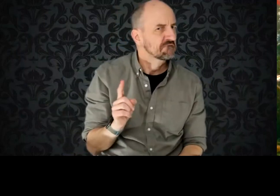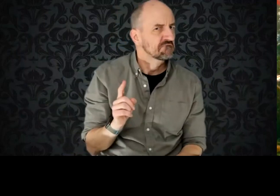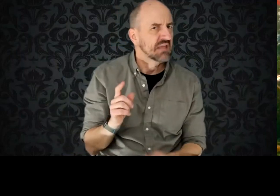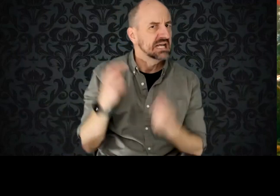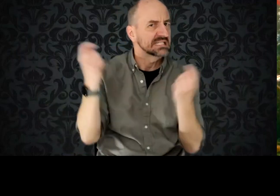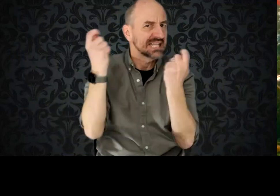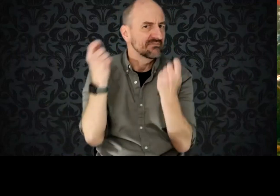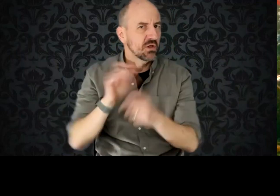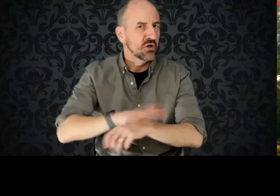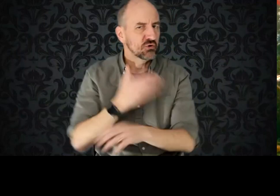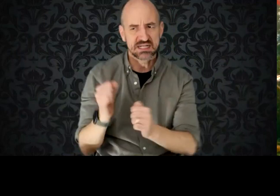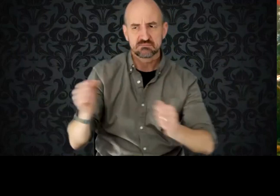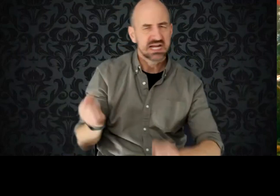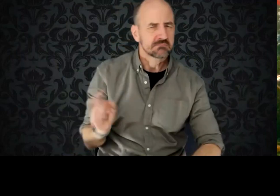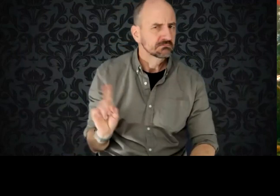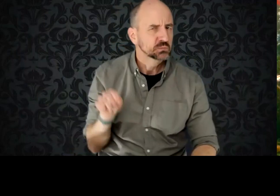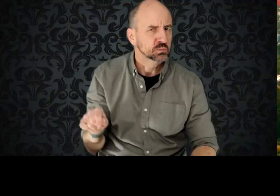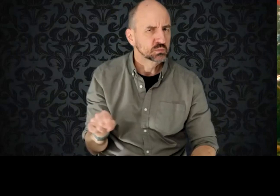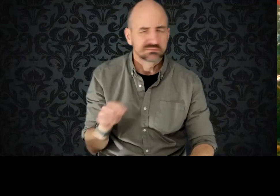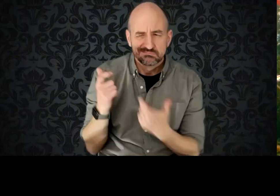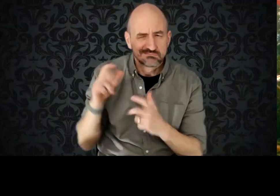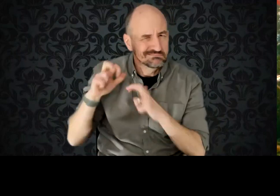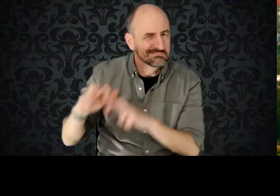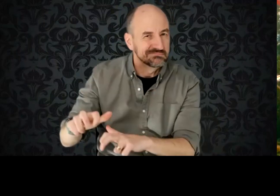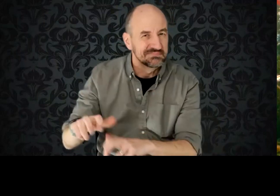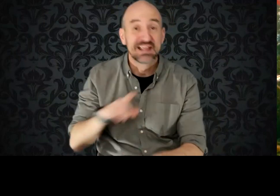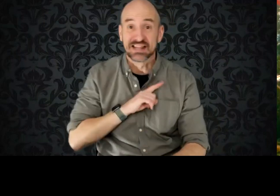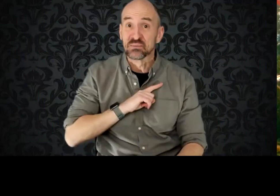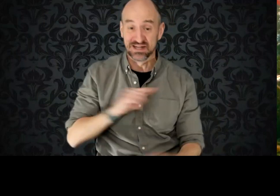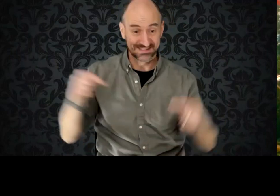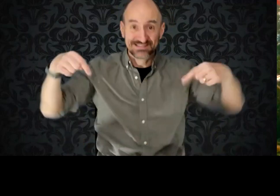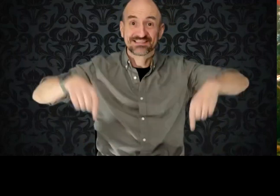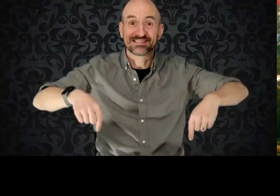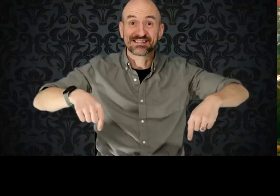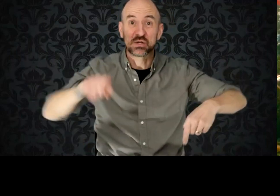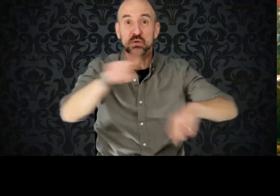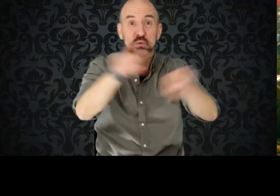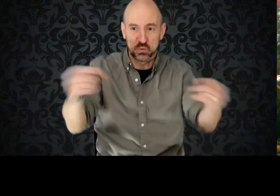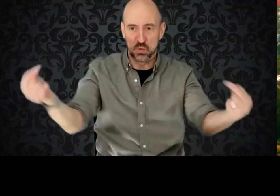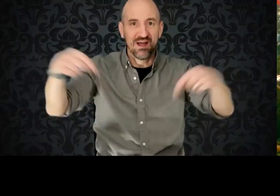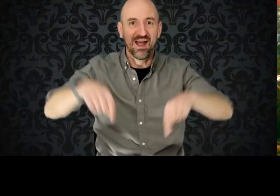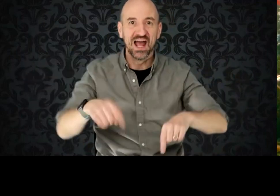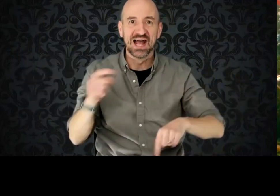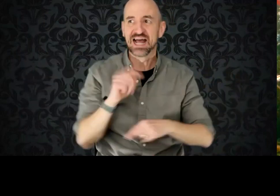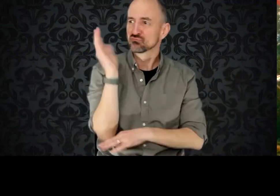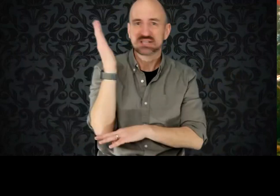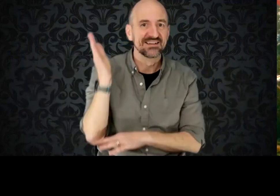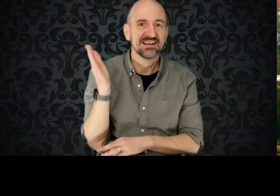long-term social and environment impacts, so everybody wins. We want the garden to capture the spirit of our community, and when